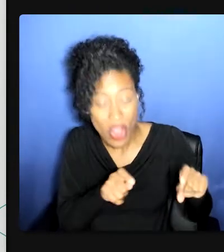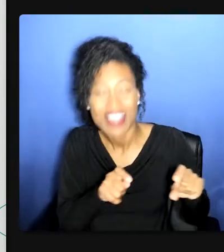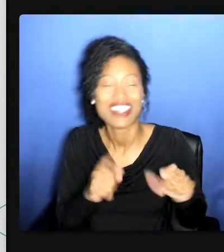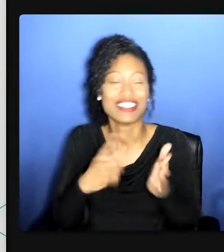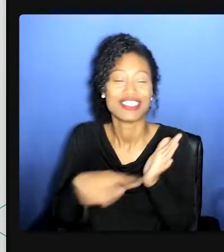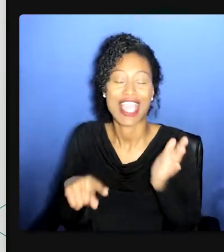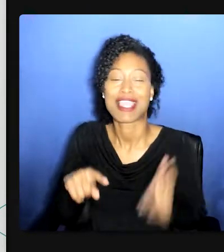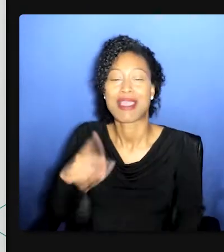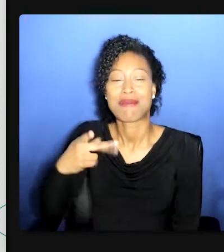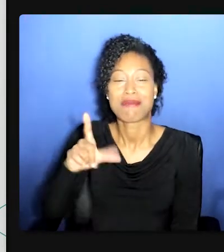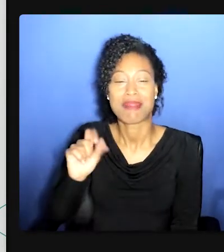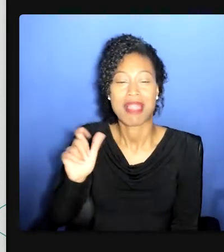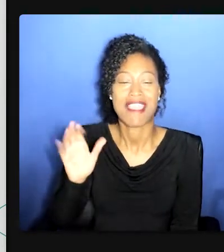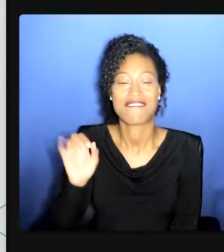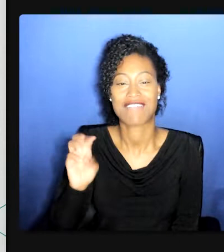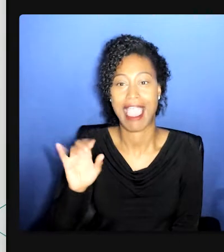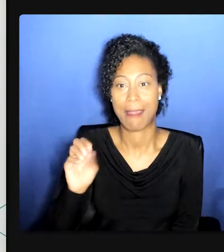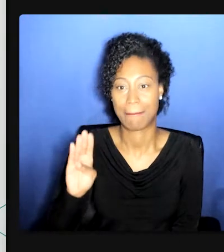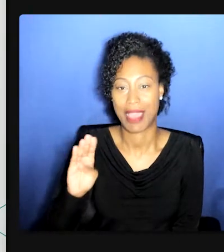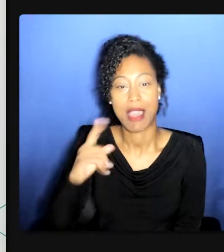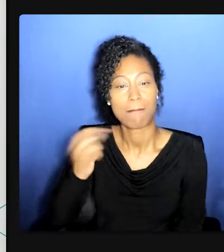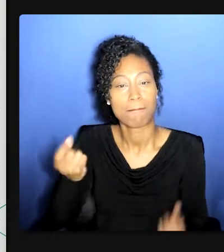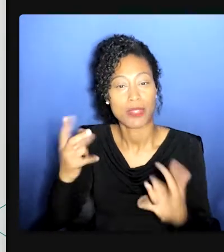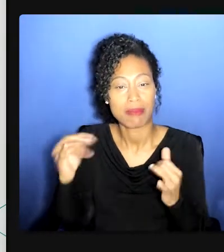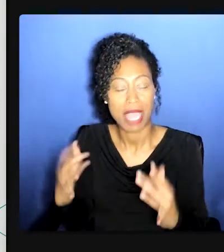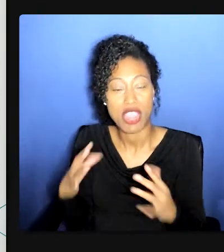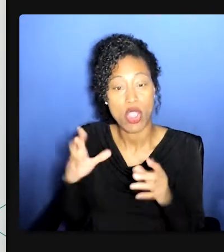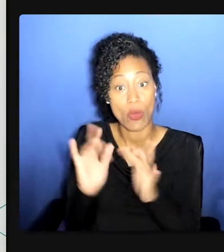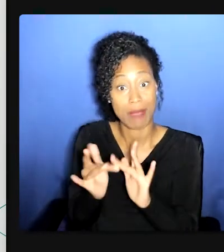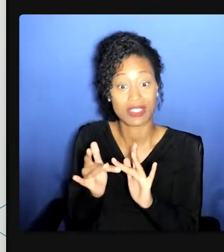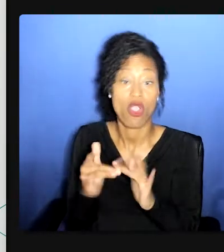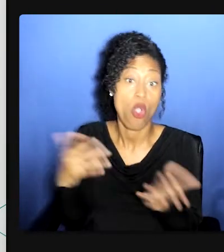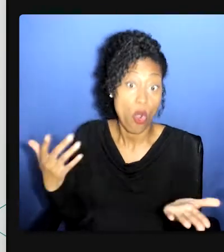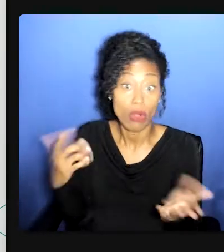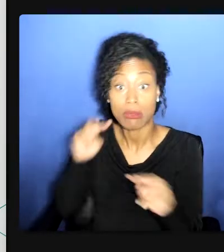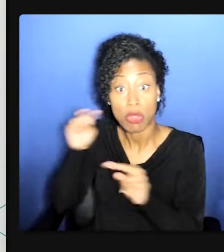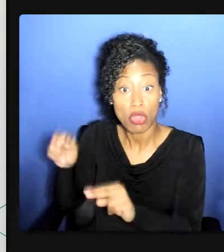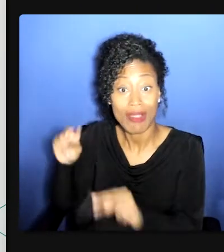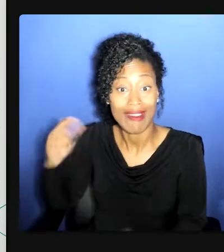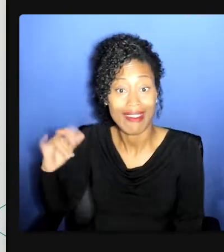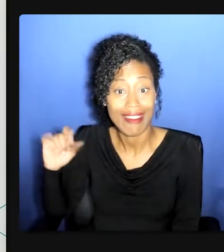check out the PlayFab Multiplayer website or samples on GitHub. [Rachel] Nice!